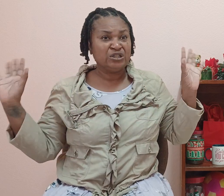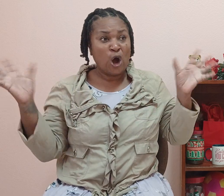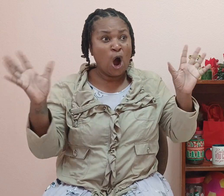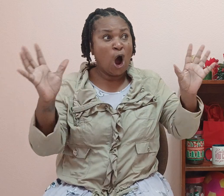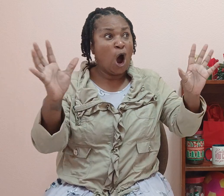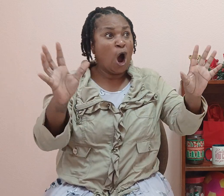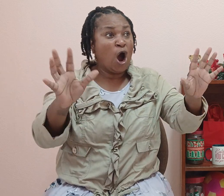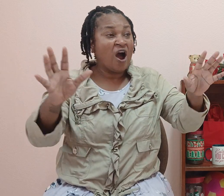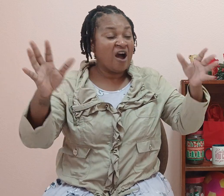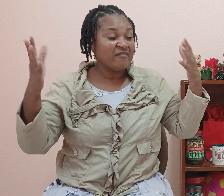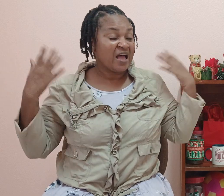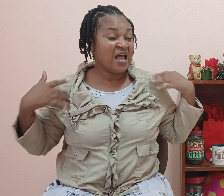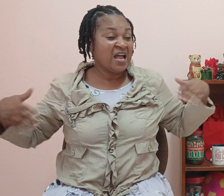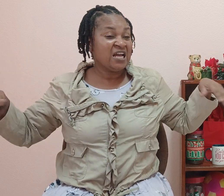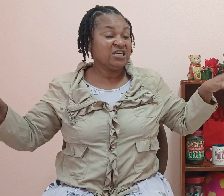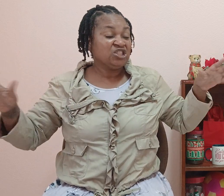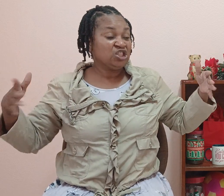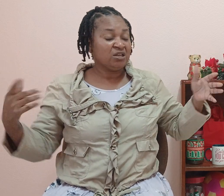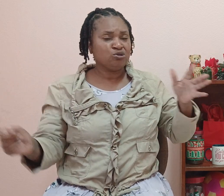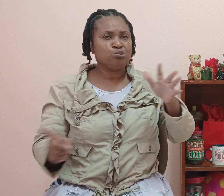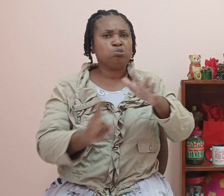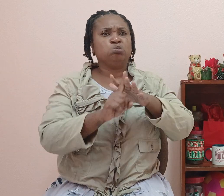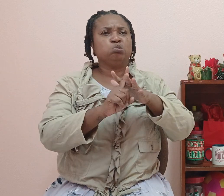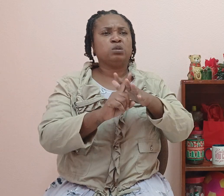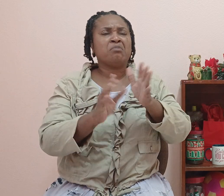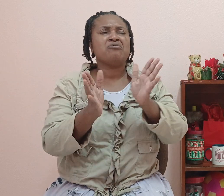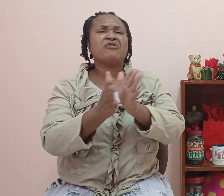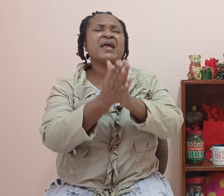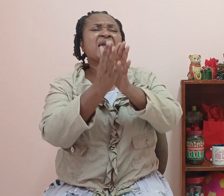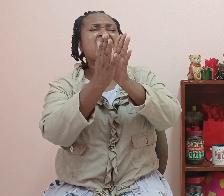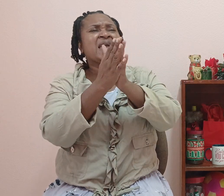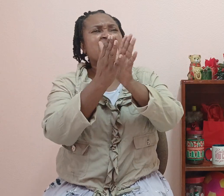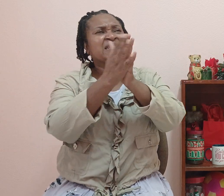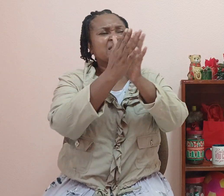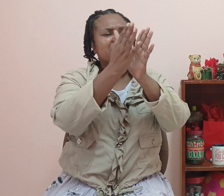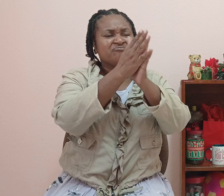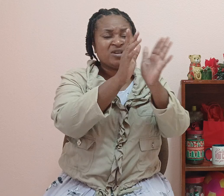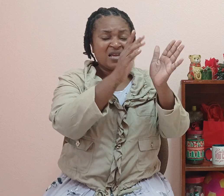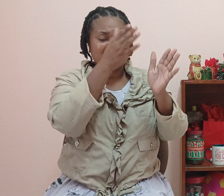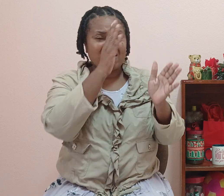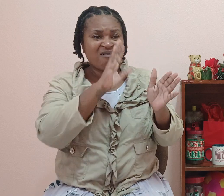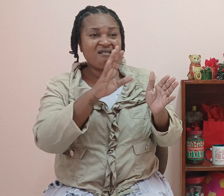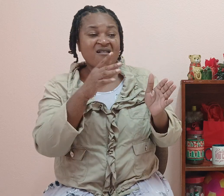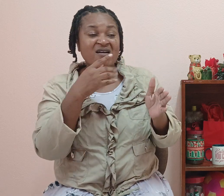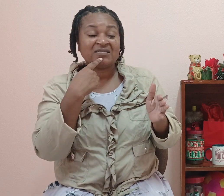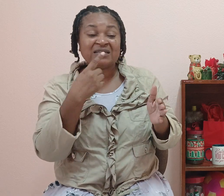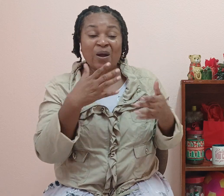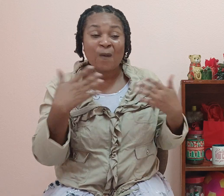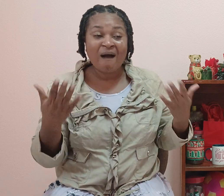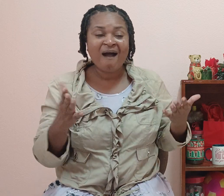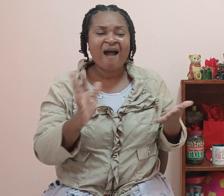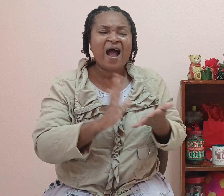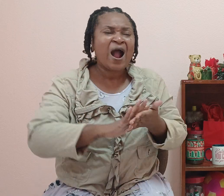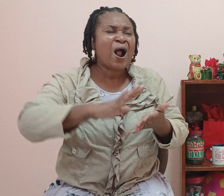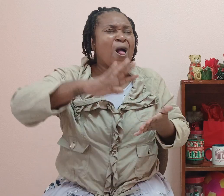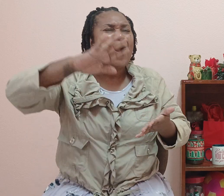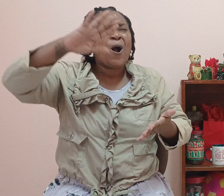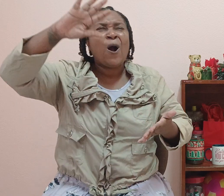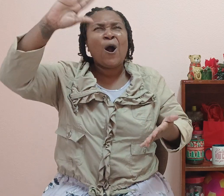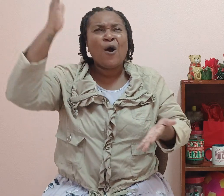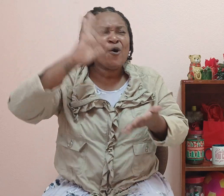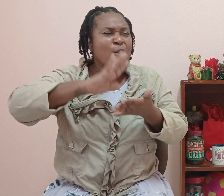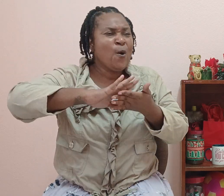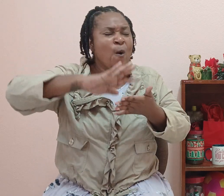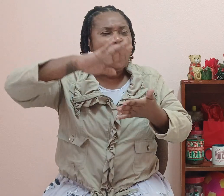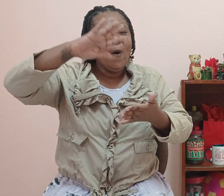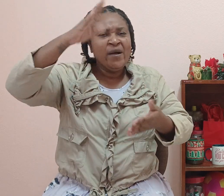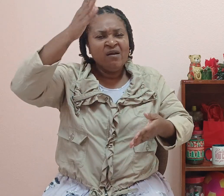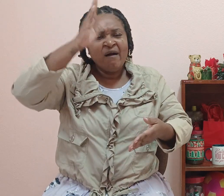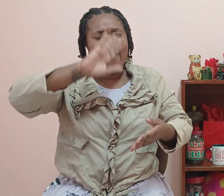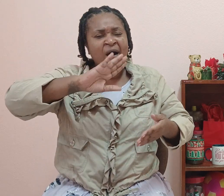praising God and saying, 14 “Glory to God in the highest heaven,